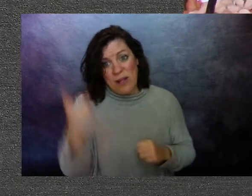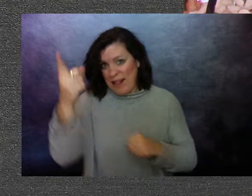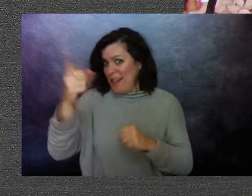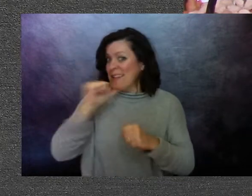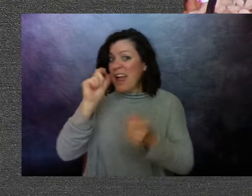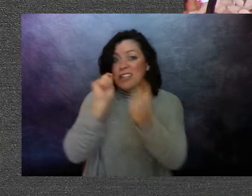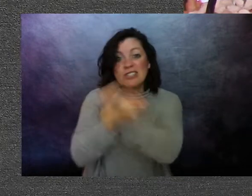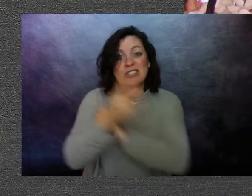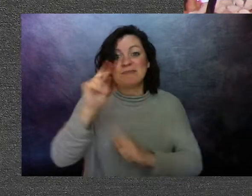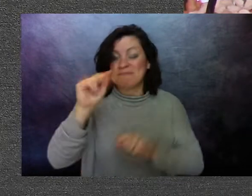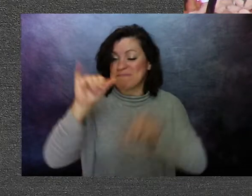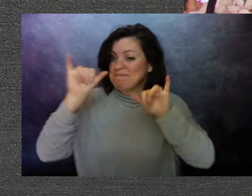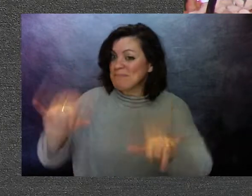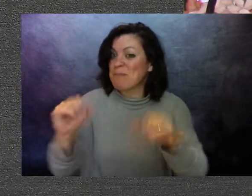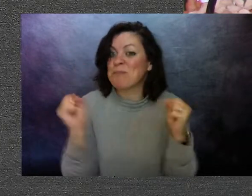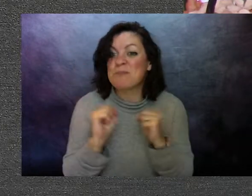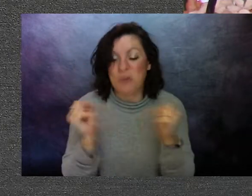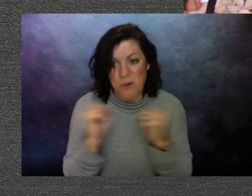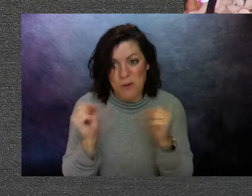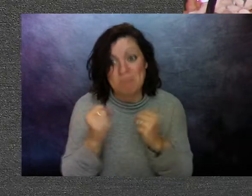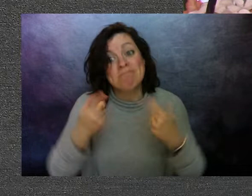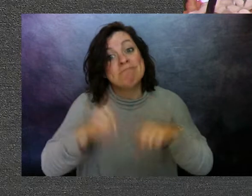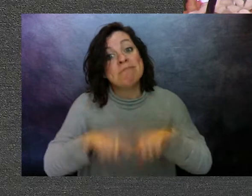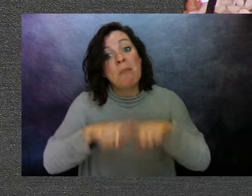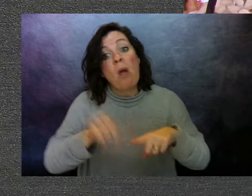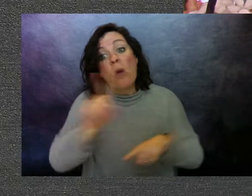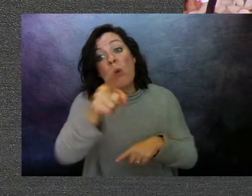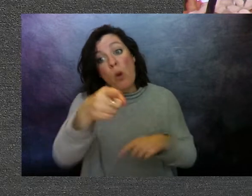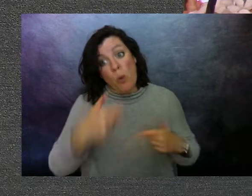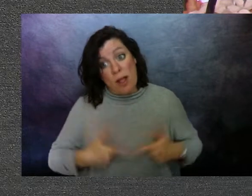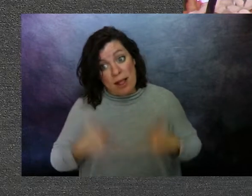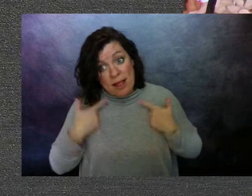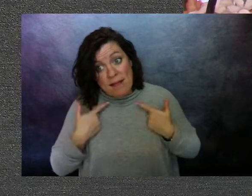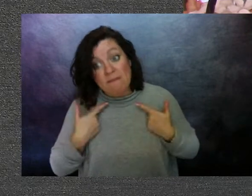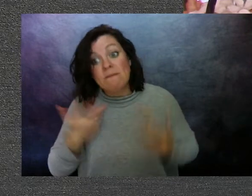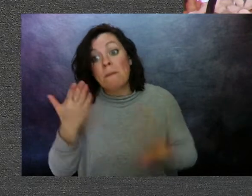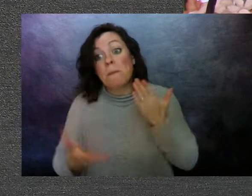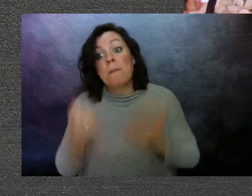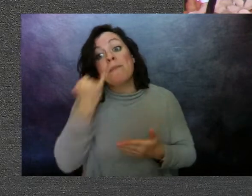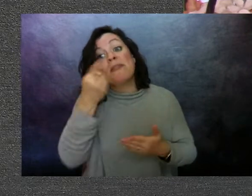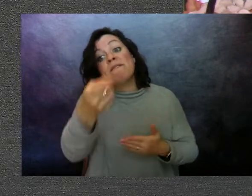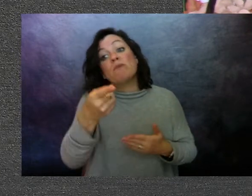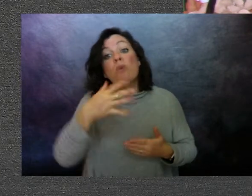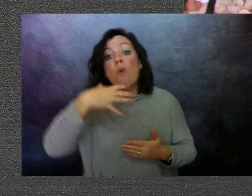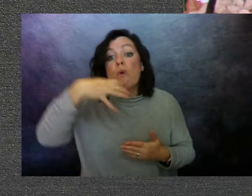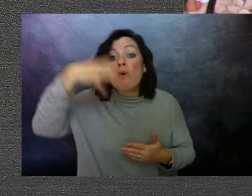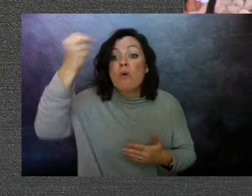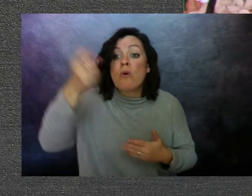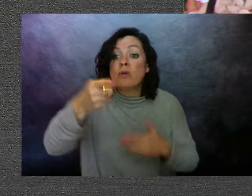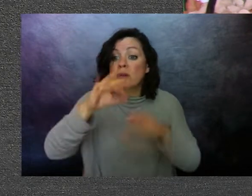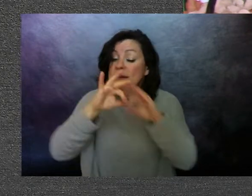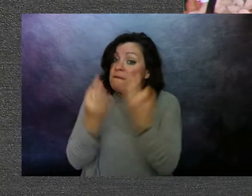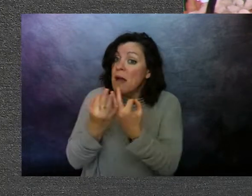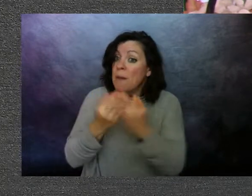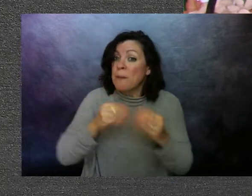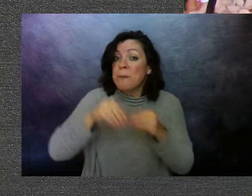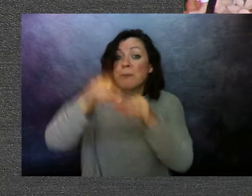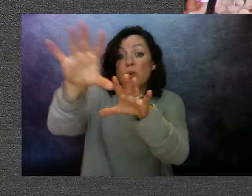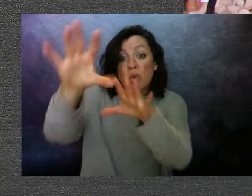It is different around the world. So, if you moved with your family or when you get older and you become an adult and you decide